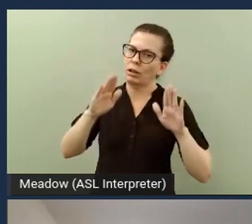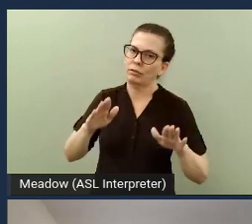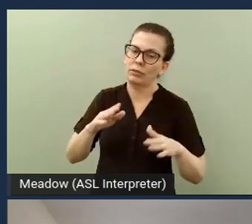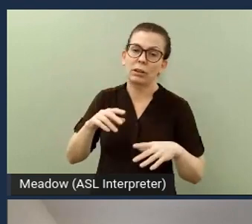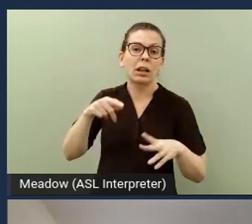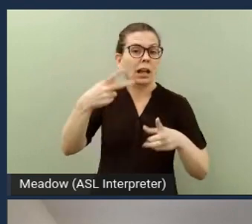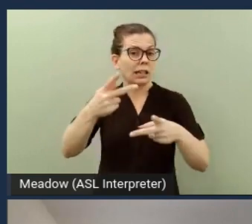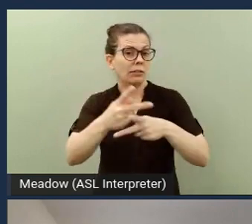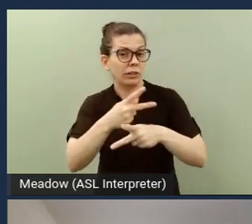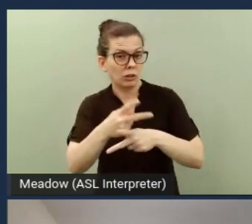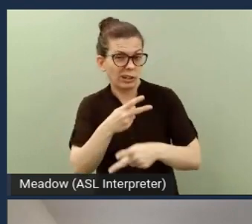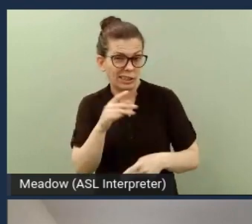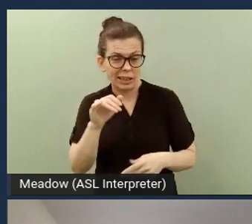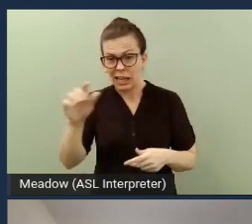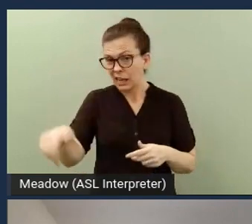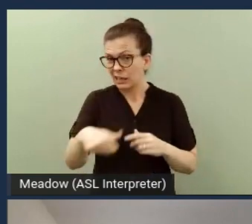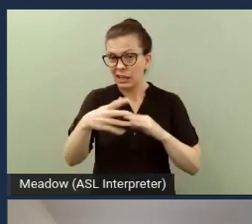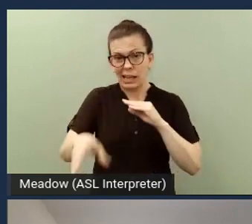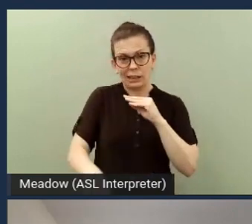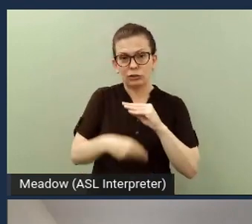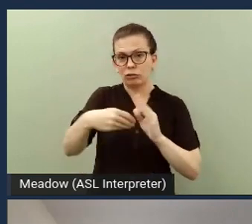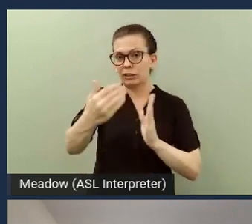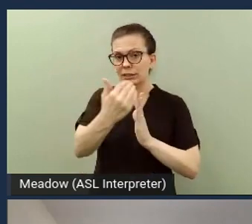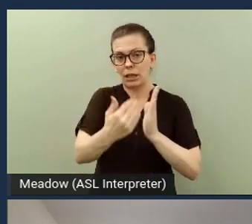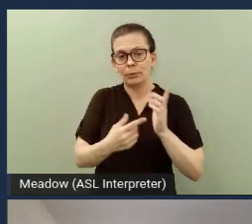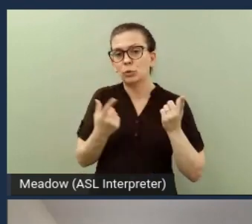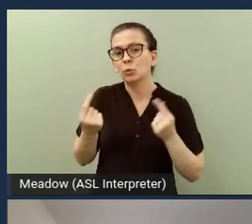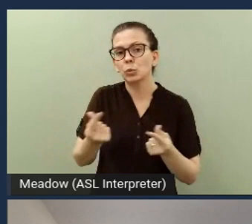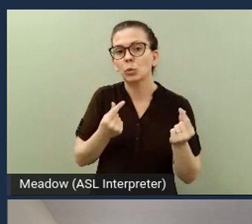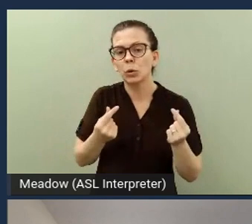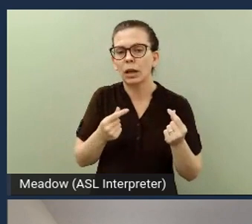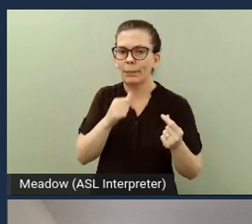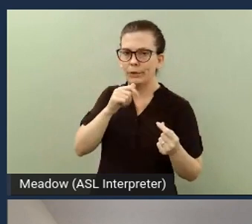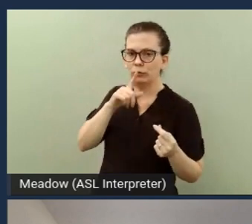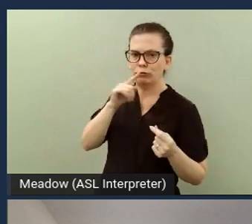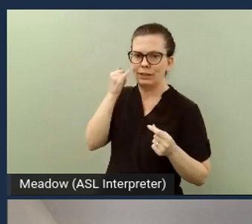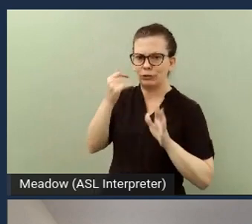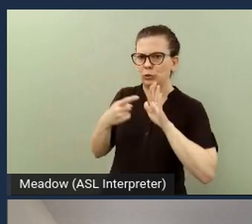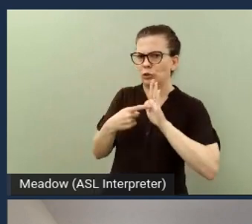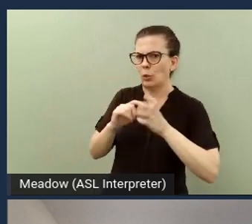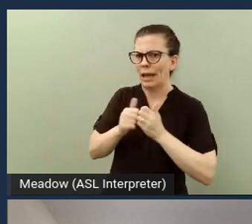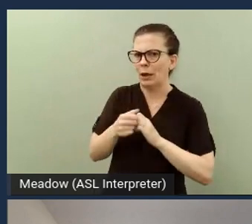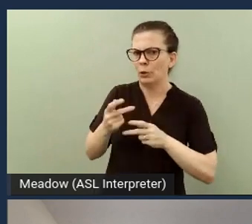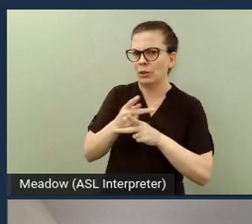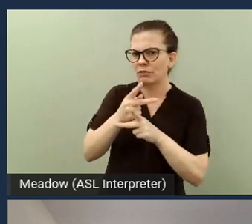is there any additional steps you need to do? I'm not sure if you're gonna show us how you configure this specific pipeline,